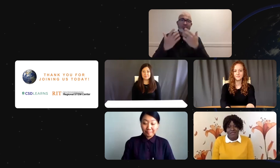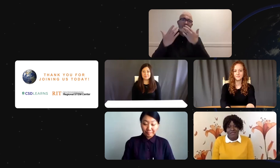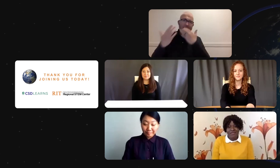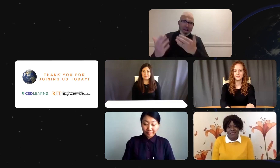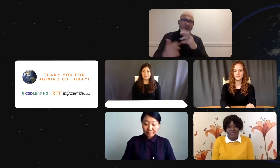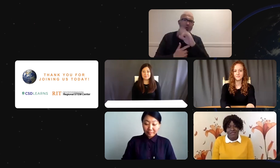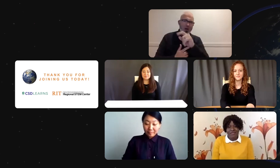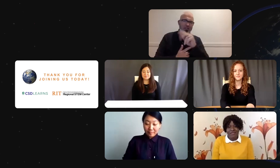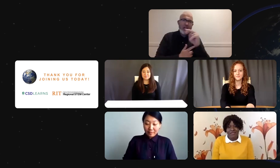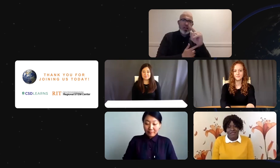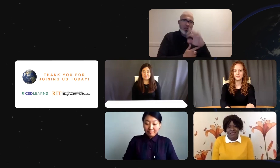Again, thanks, NTID/RIT.